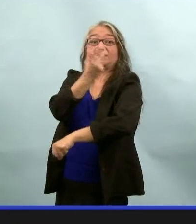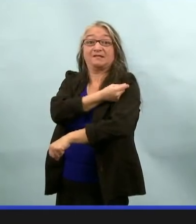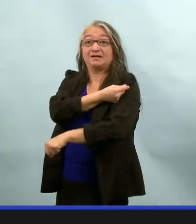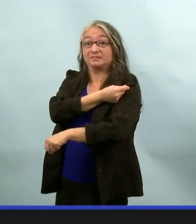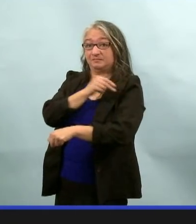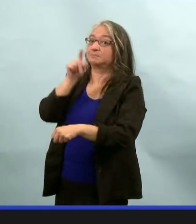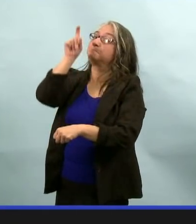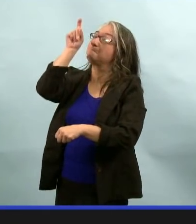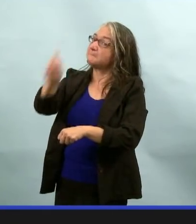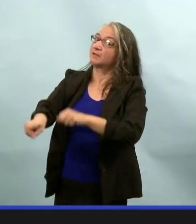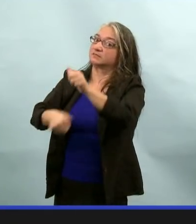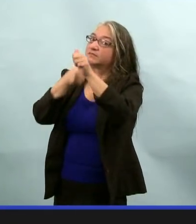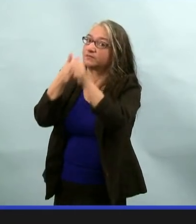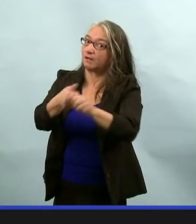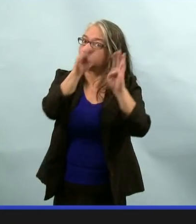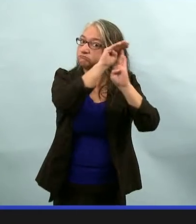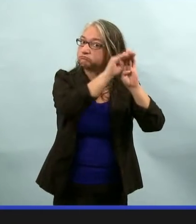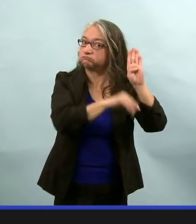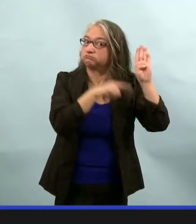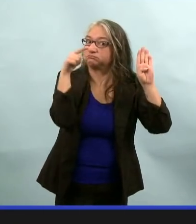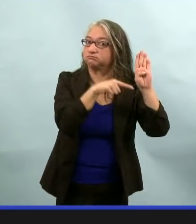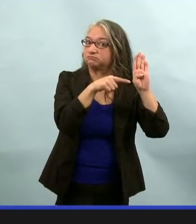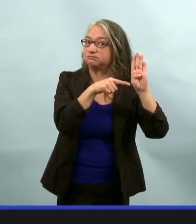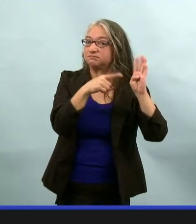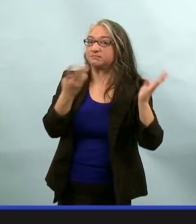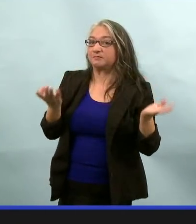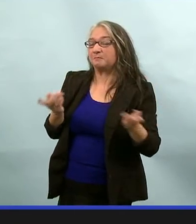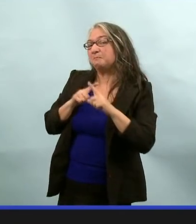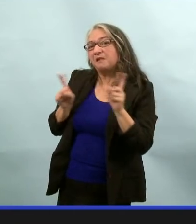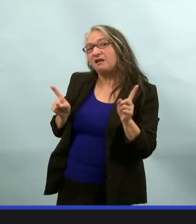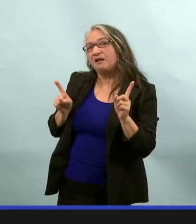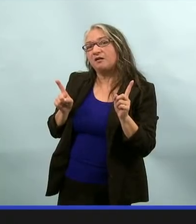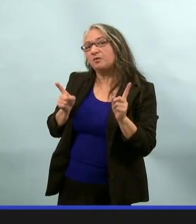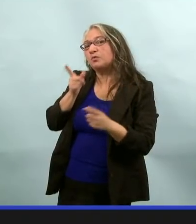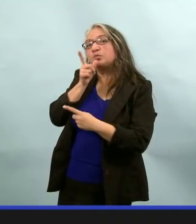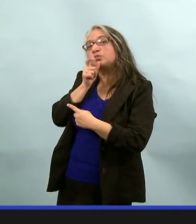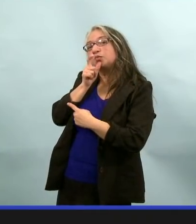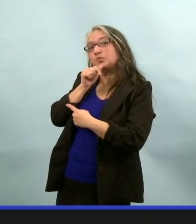is the problem one of enforcement if you want to keep people from getting together over the